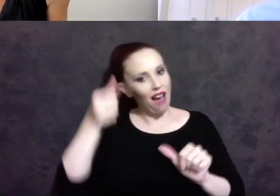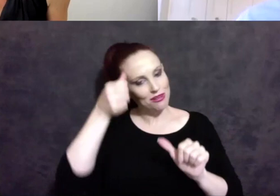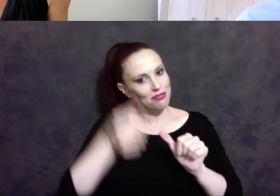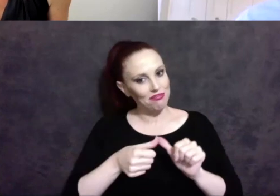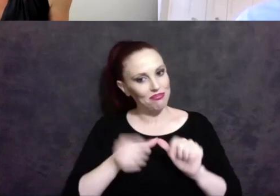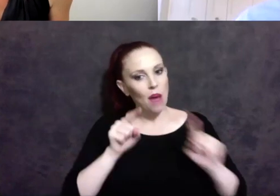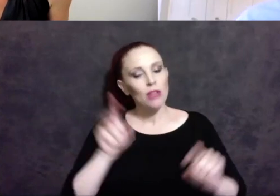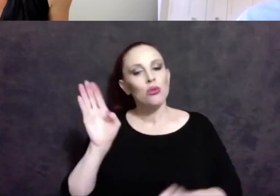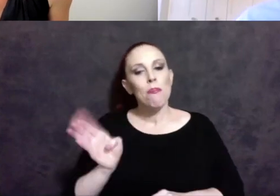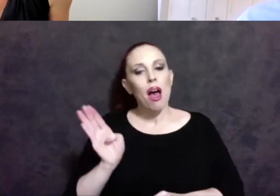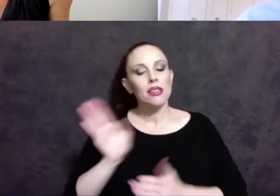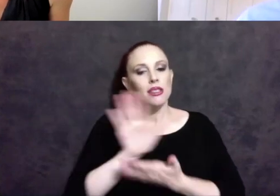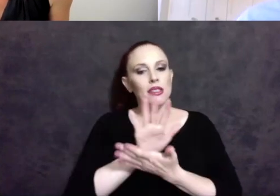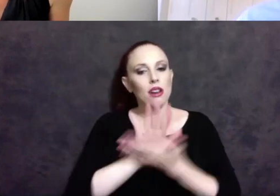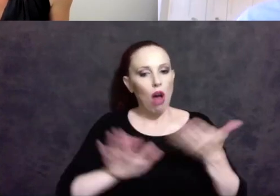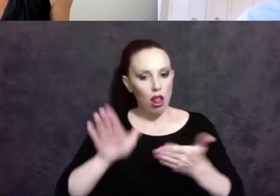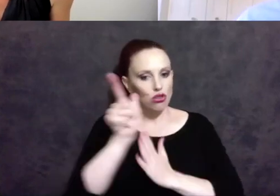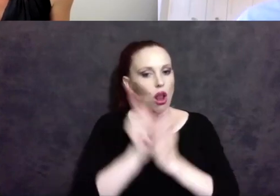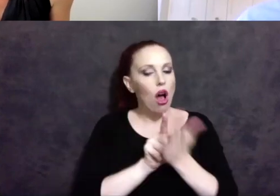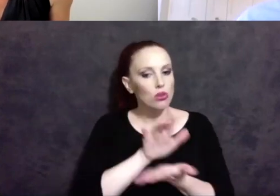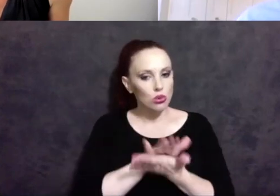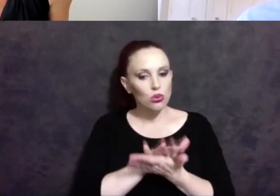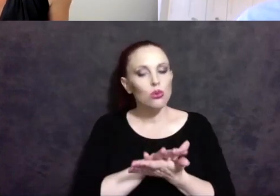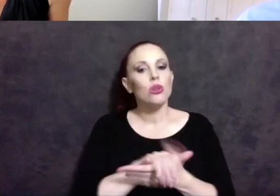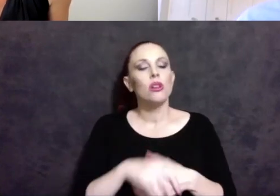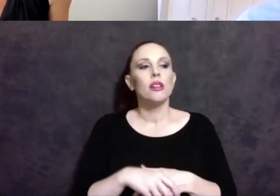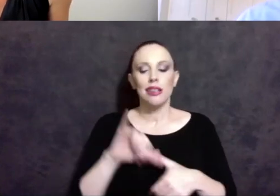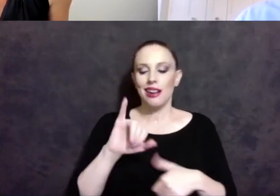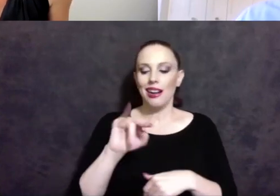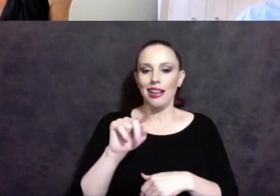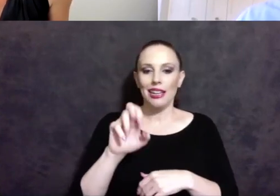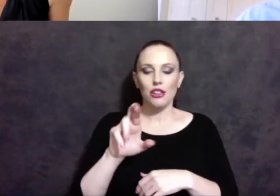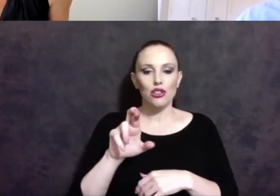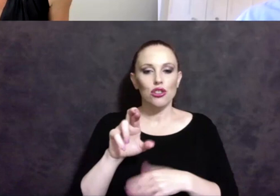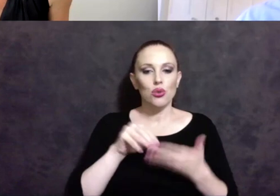College for law school and I was in the student union when the verdict came out and I was